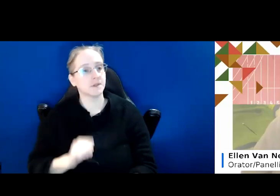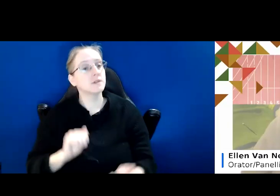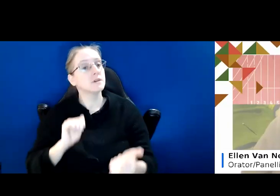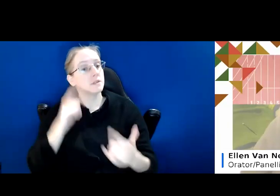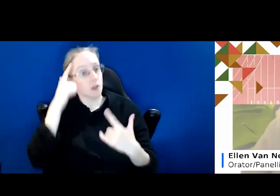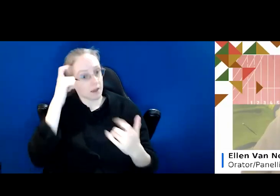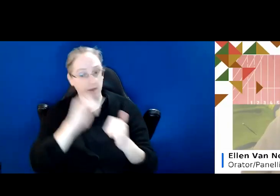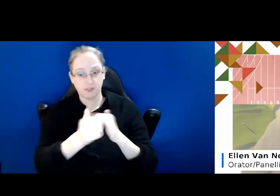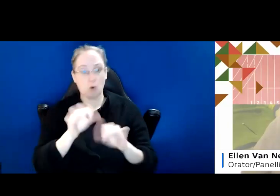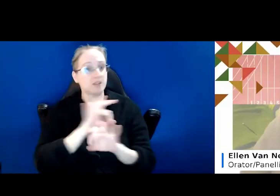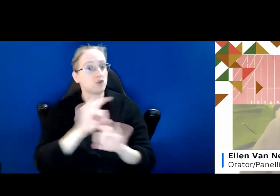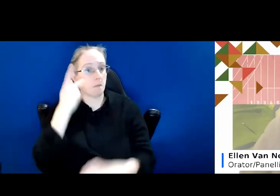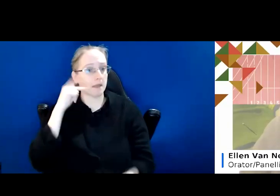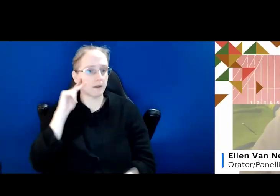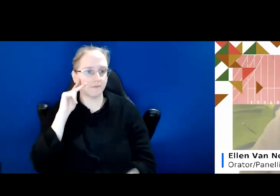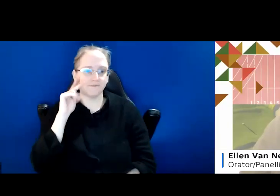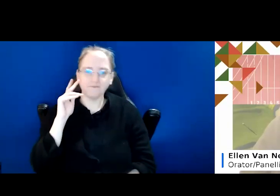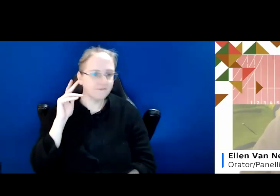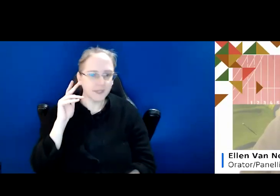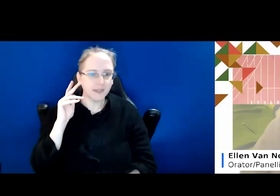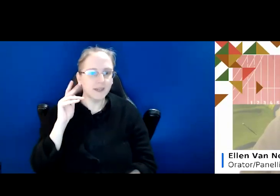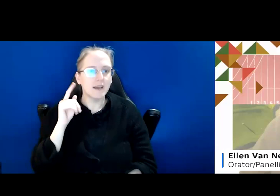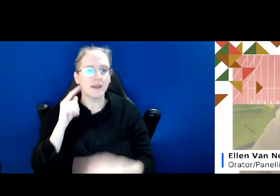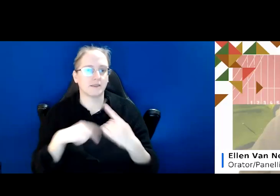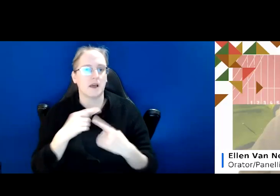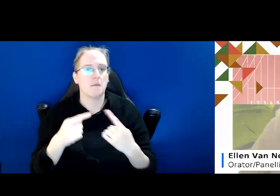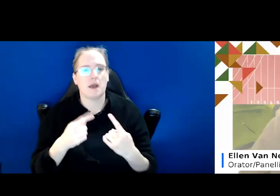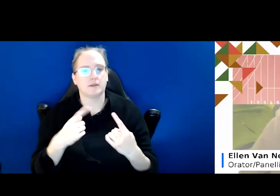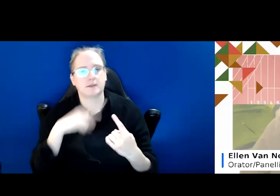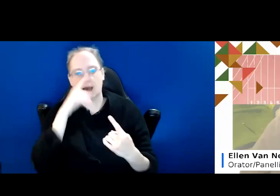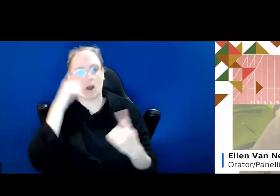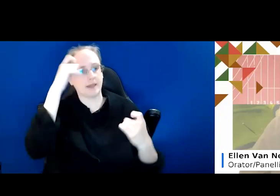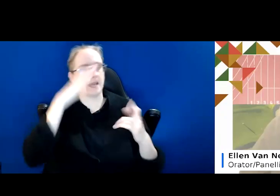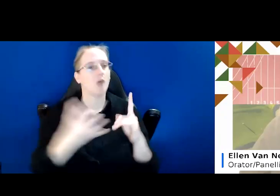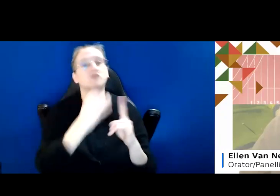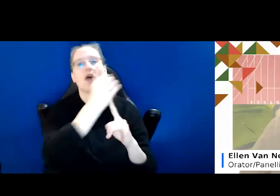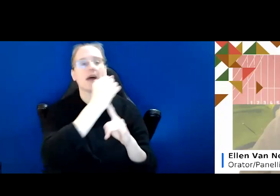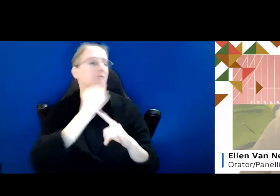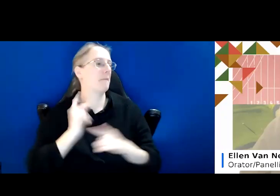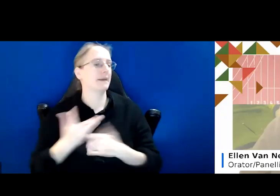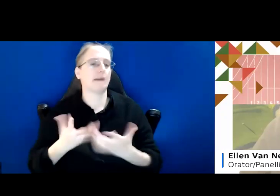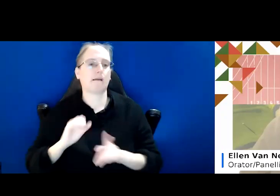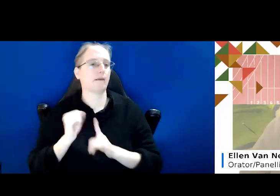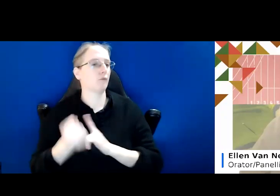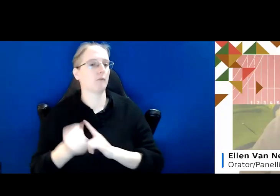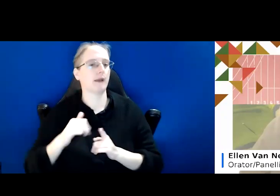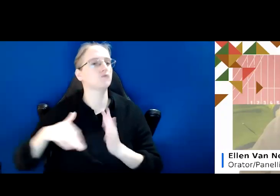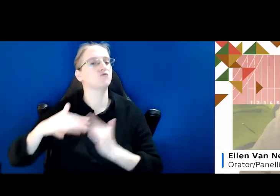and transcending any social circumstances that sport is bestowed on people of marginalized backgrounds.